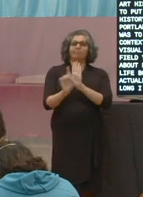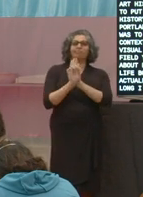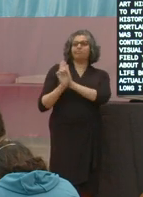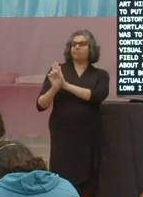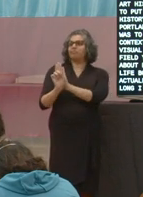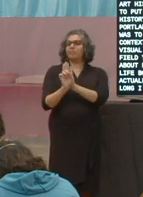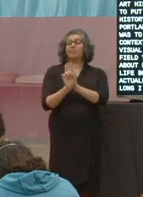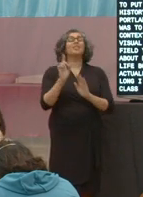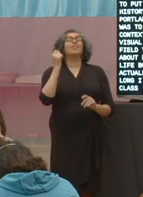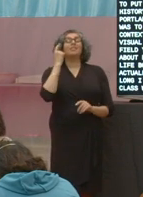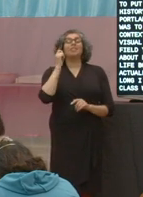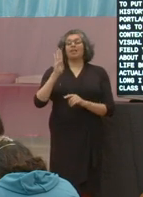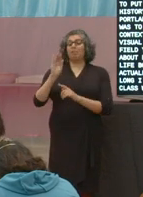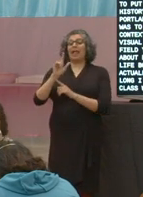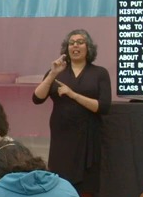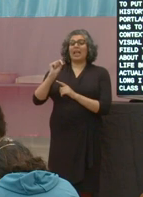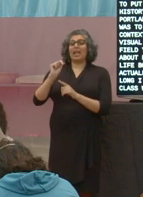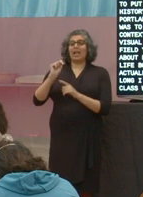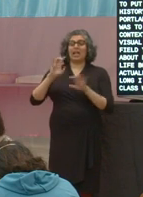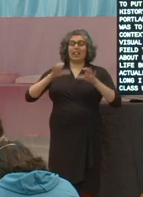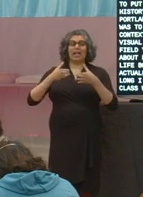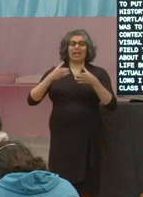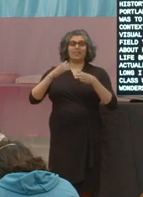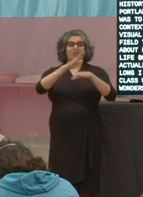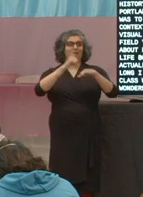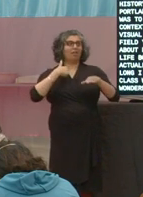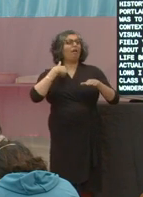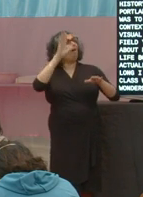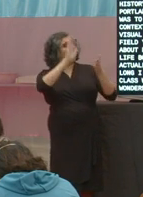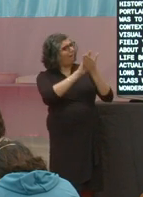like, that was too much for me, I prefer to watch than to do.